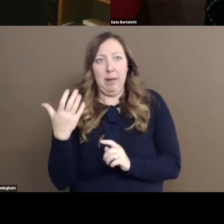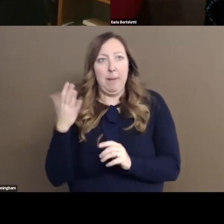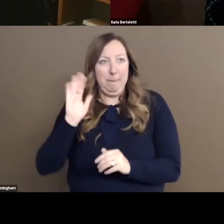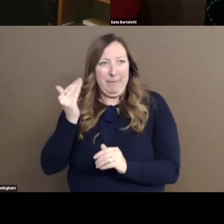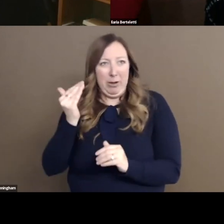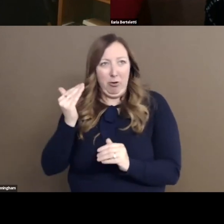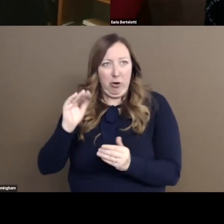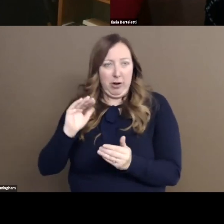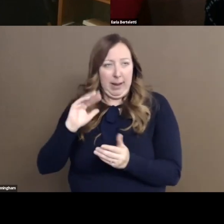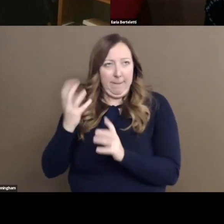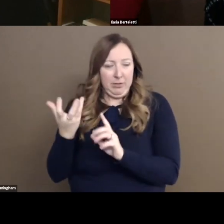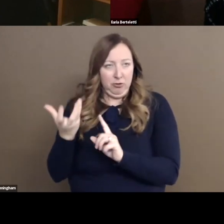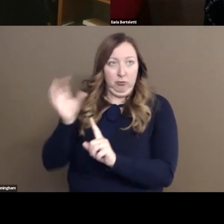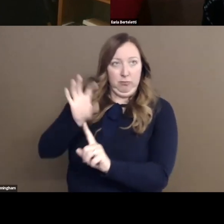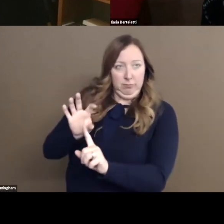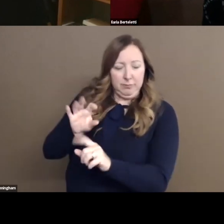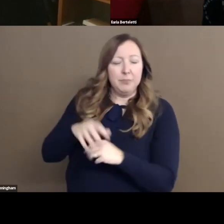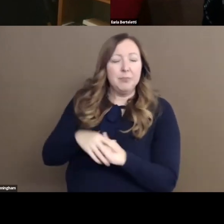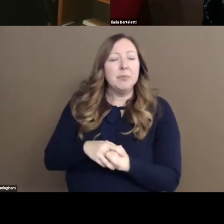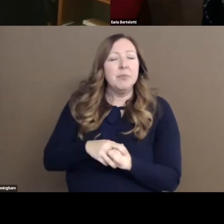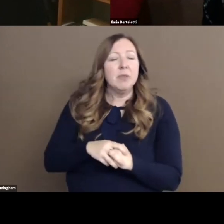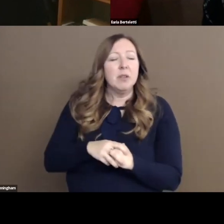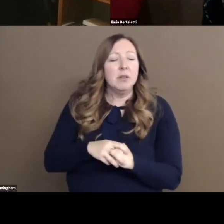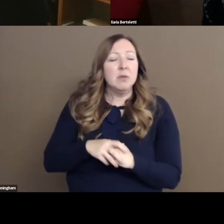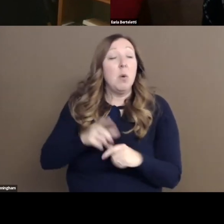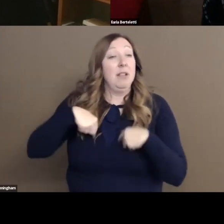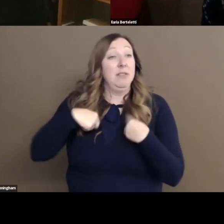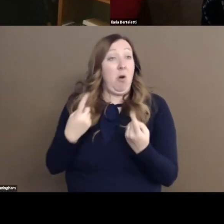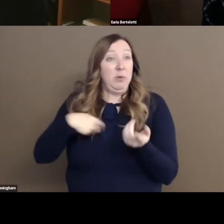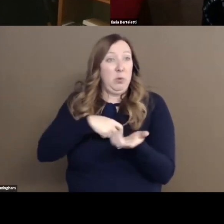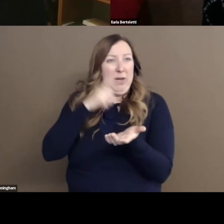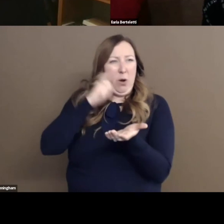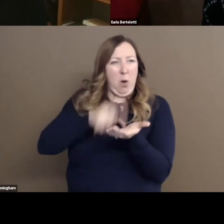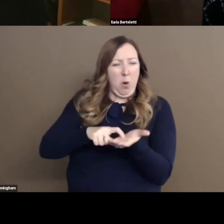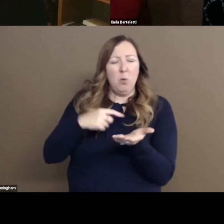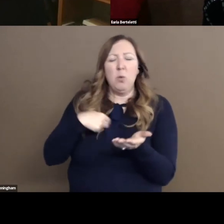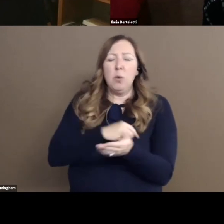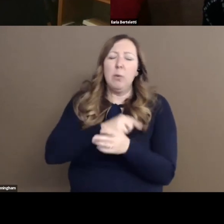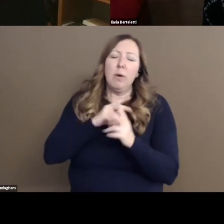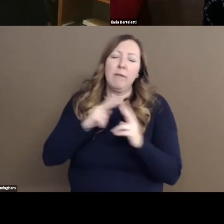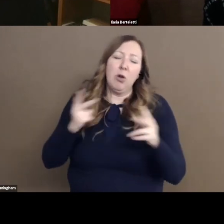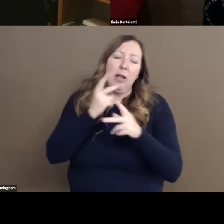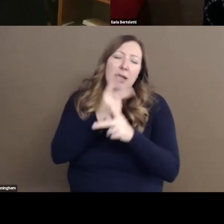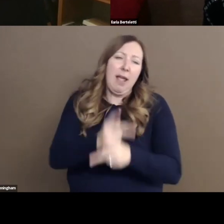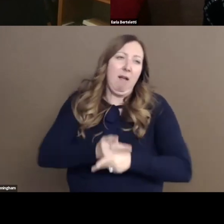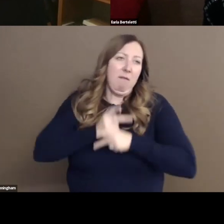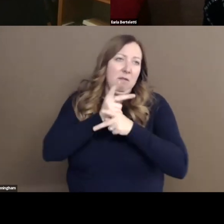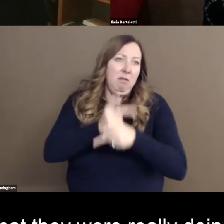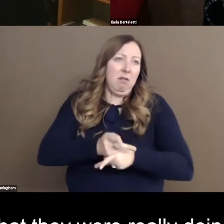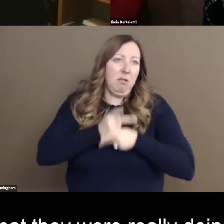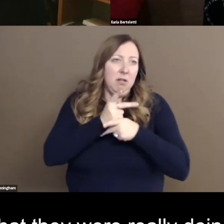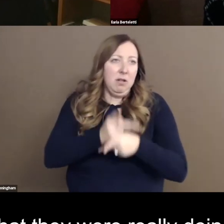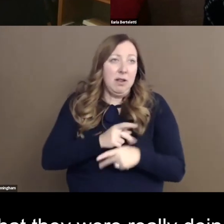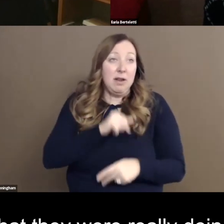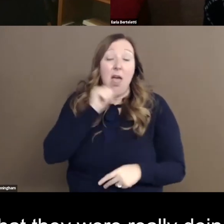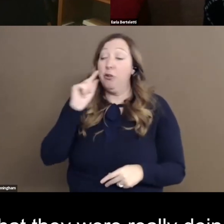as far as we've gotten we very carefully checked to see that it wasn't just that they were